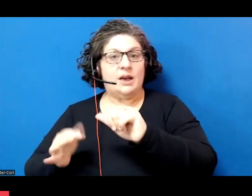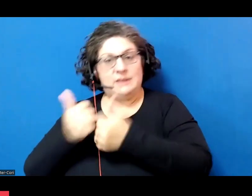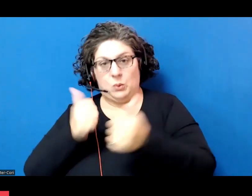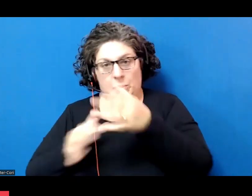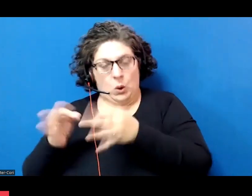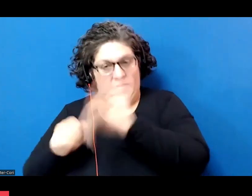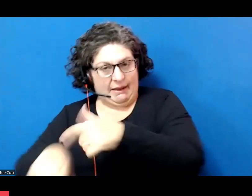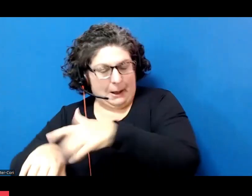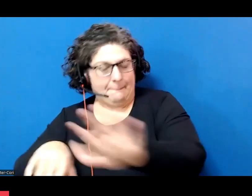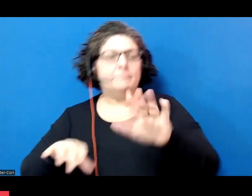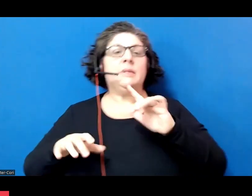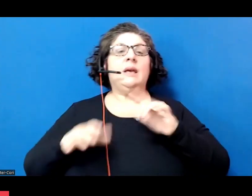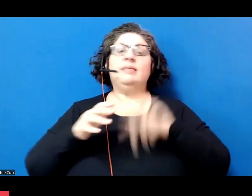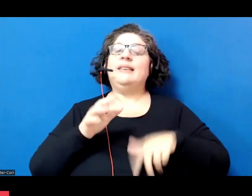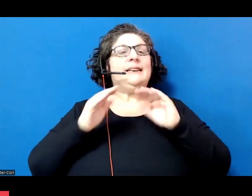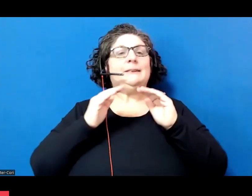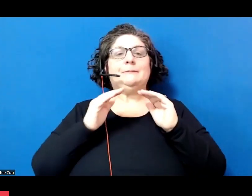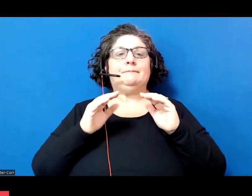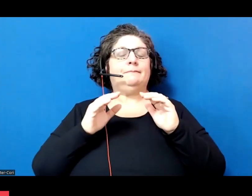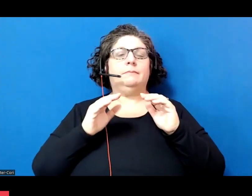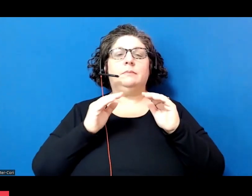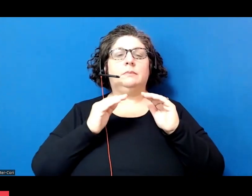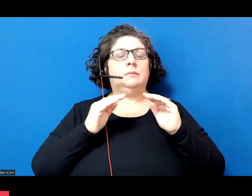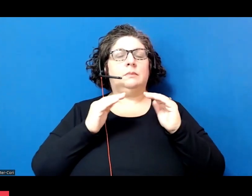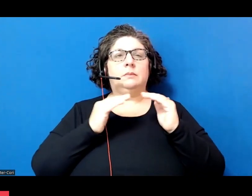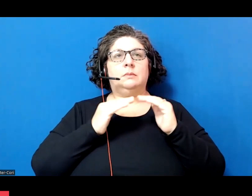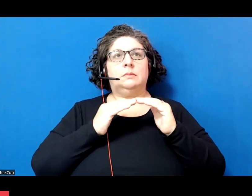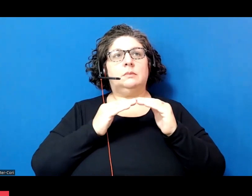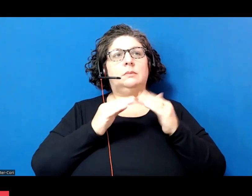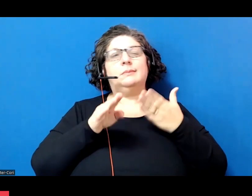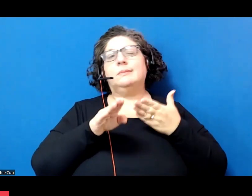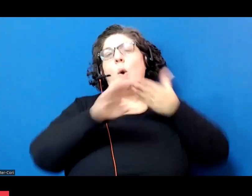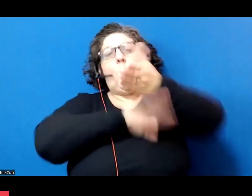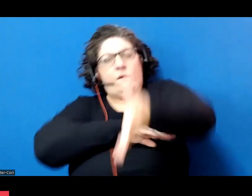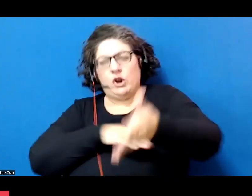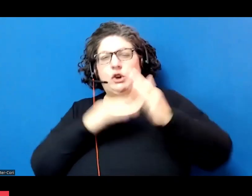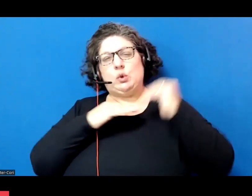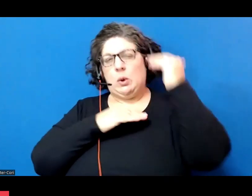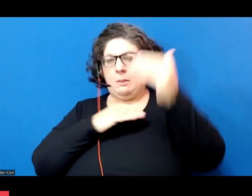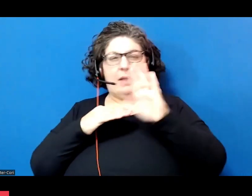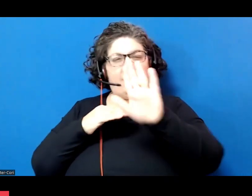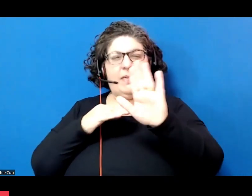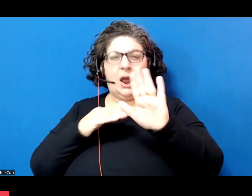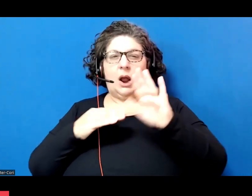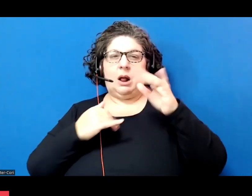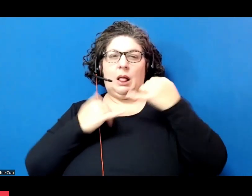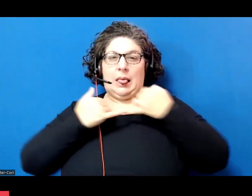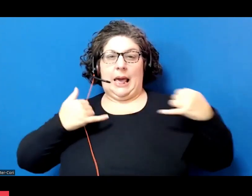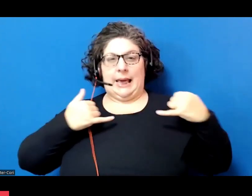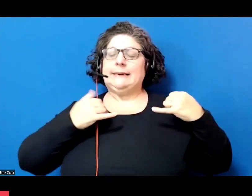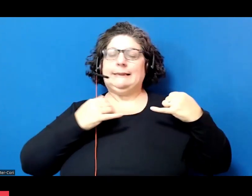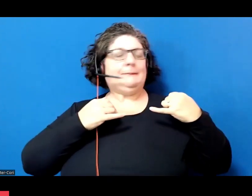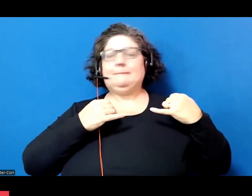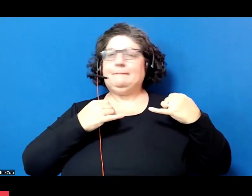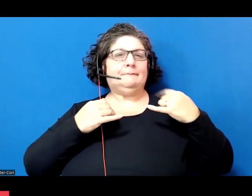over stepped its federal constitutional bounds by expanding the time permitted changing deadline,